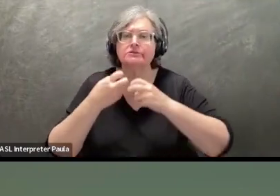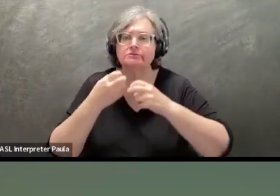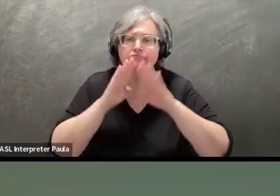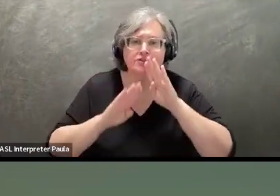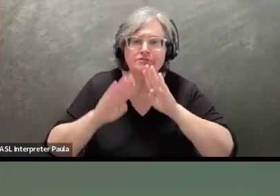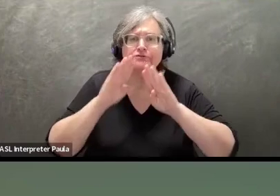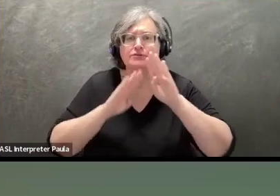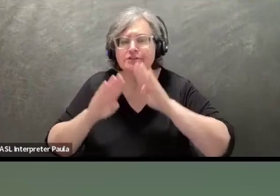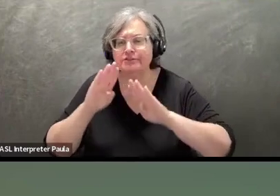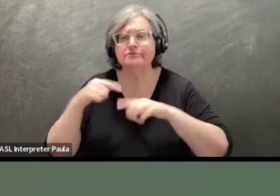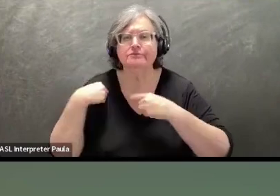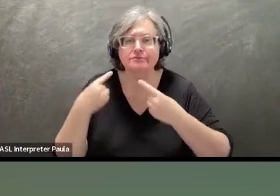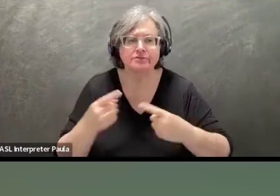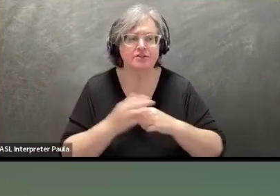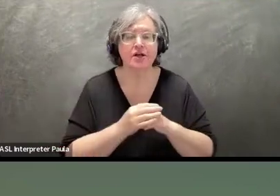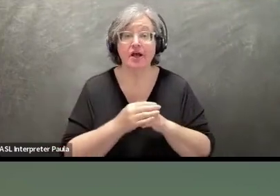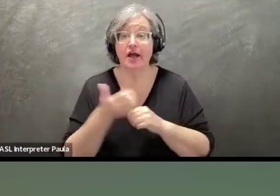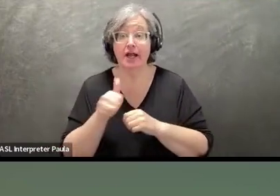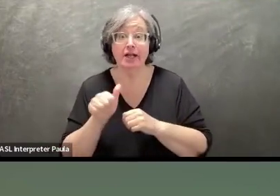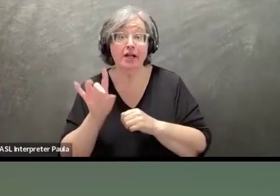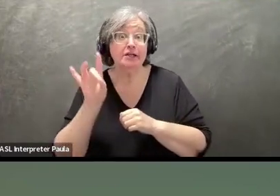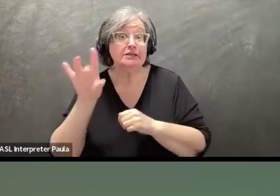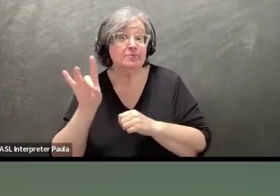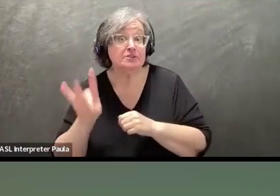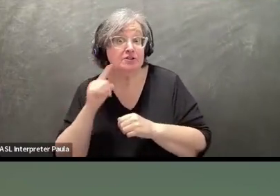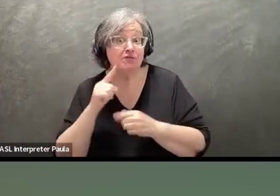have for success, and ultimately, how they see